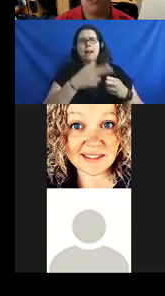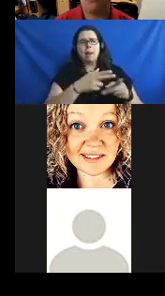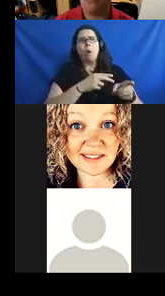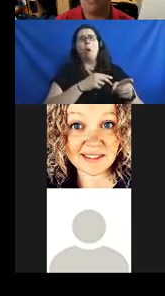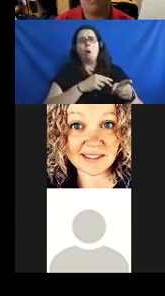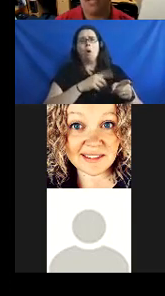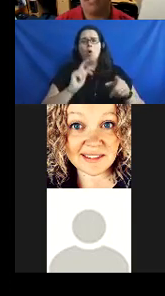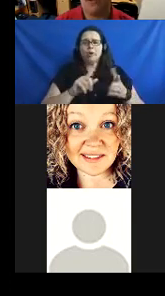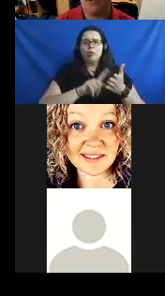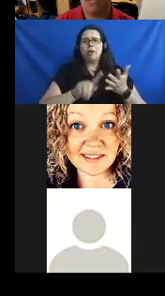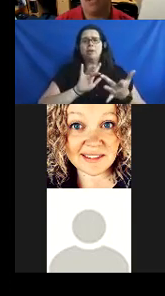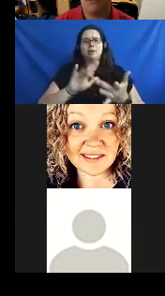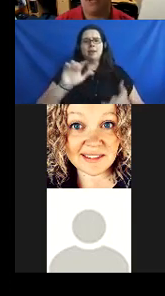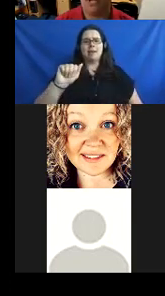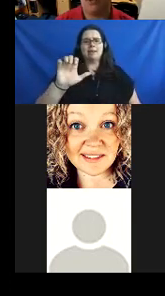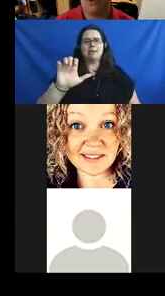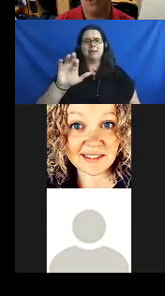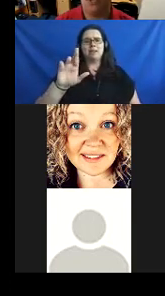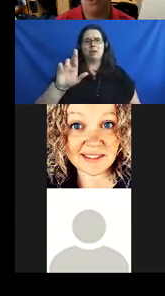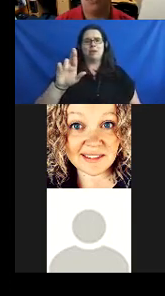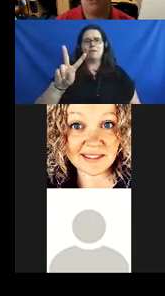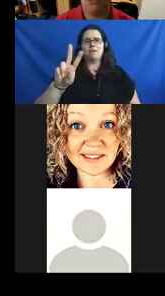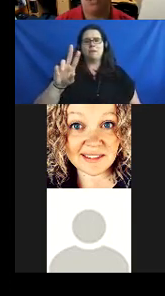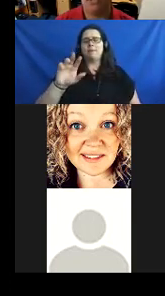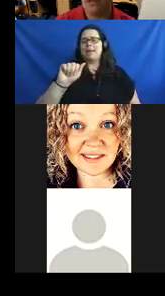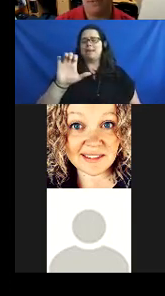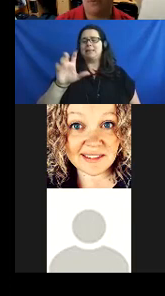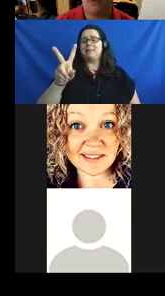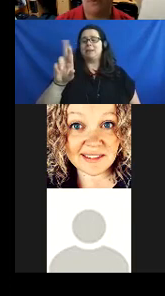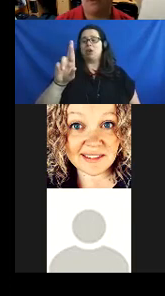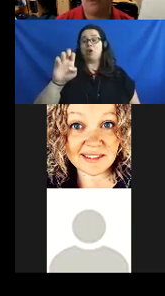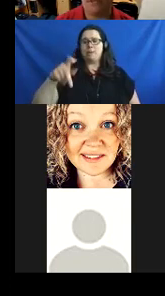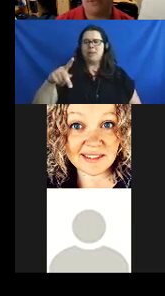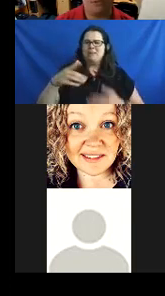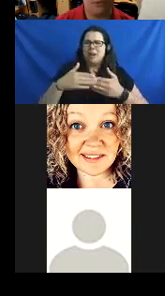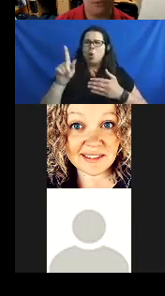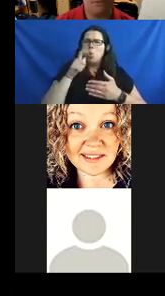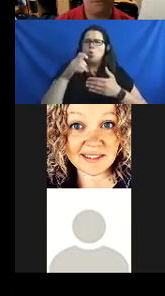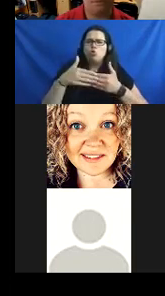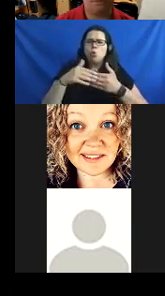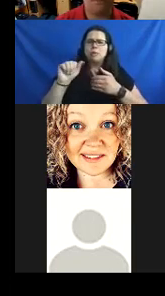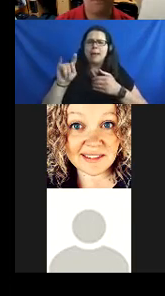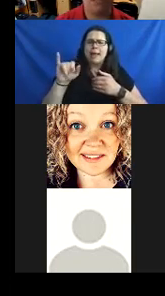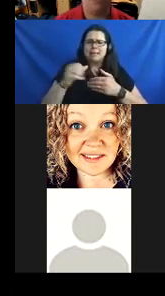OUT TO ACVREP WHO IS THE CLOSEST CATIS NEAR YOU.